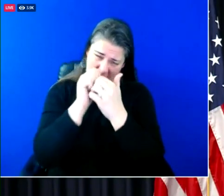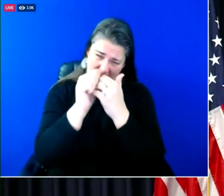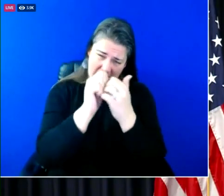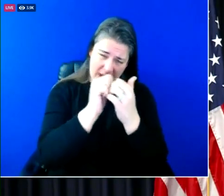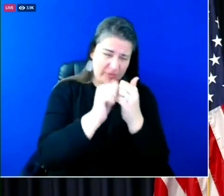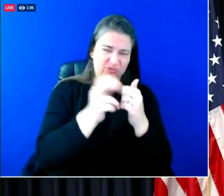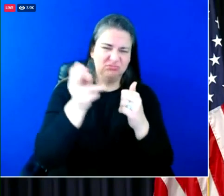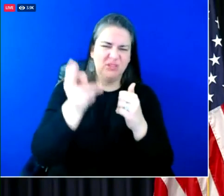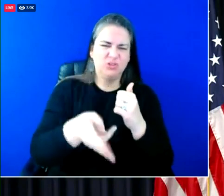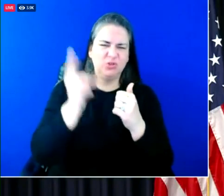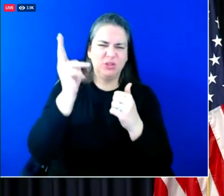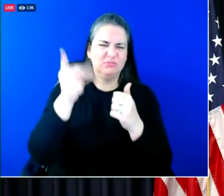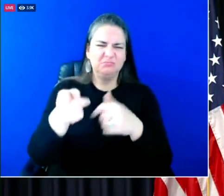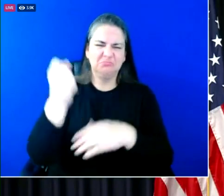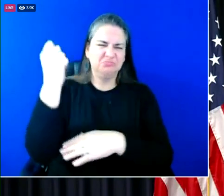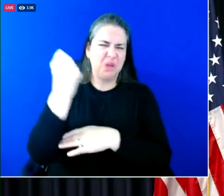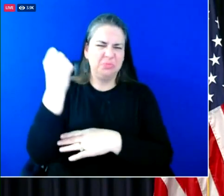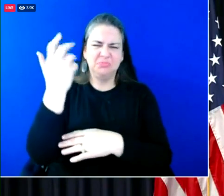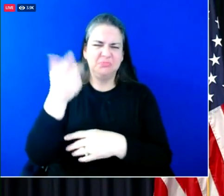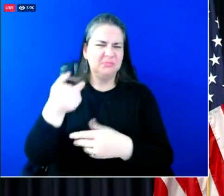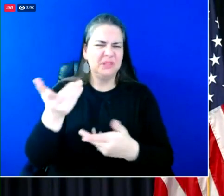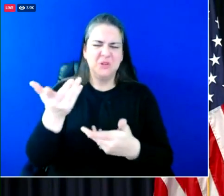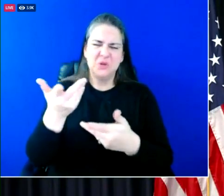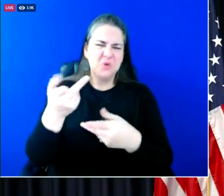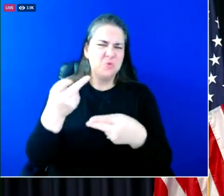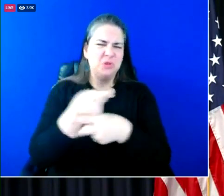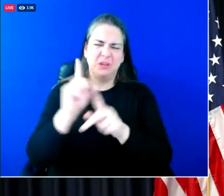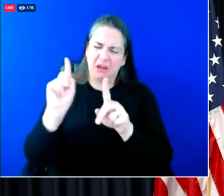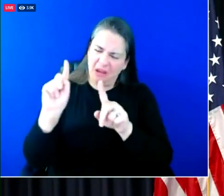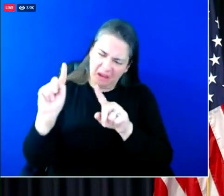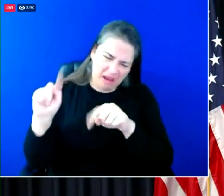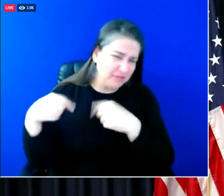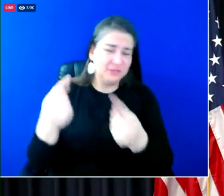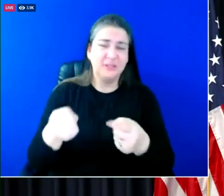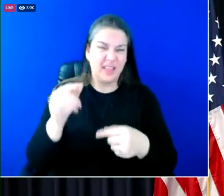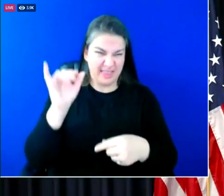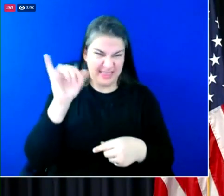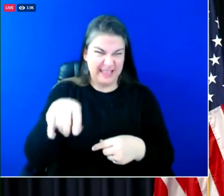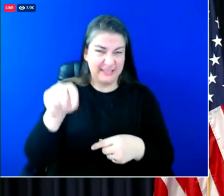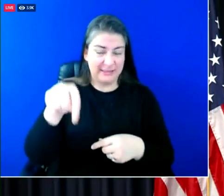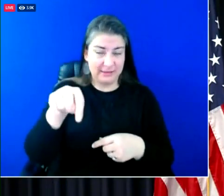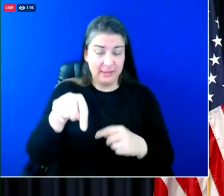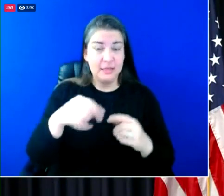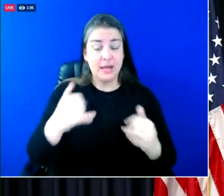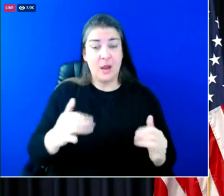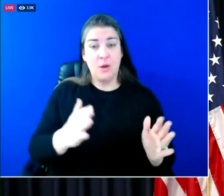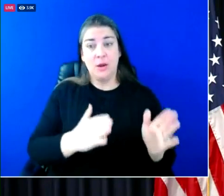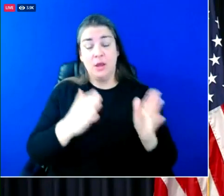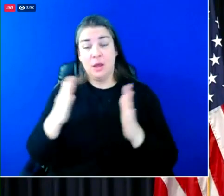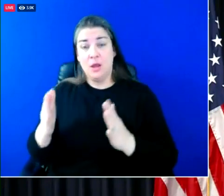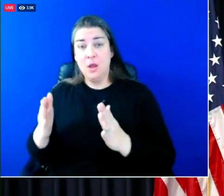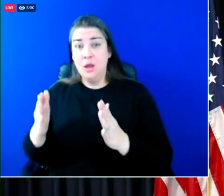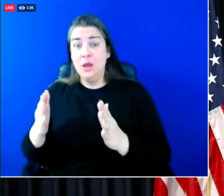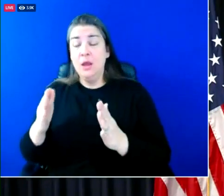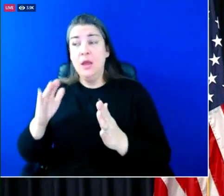of something that we face not routinely, but we have had a number of events of